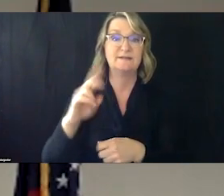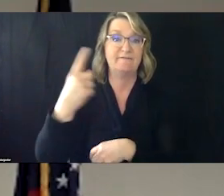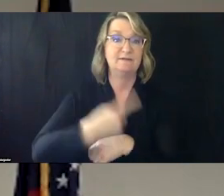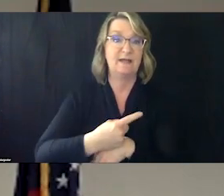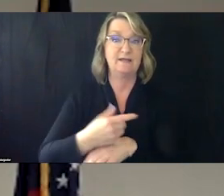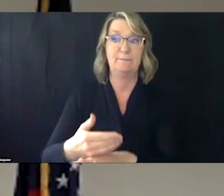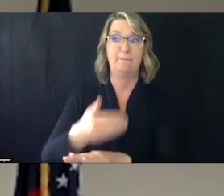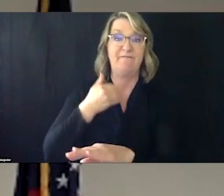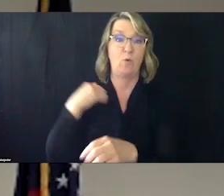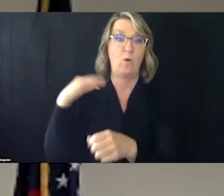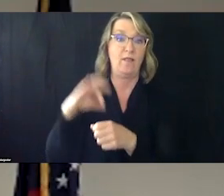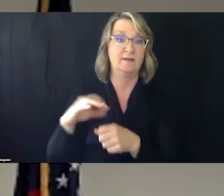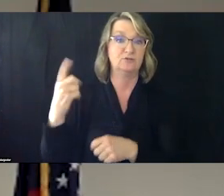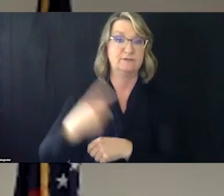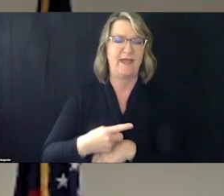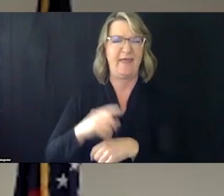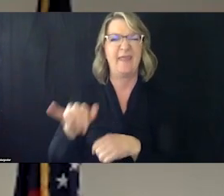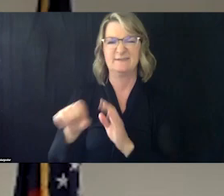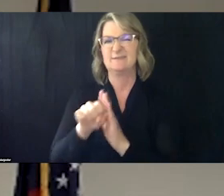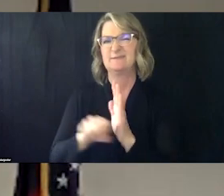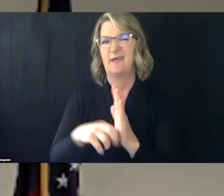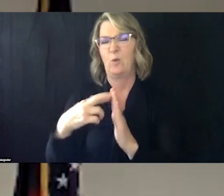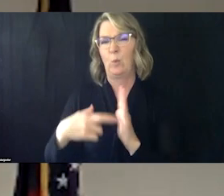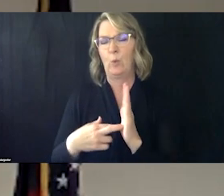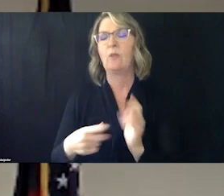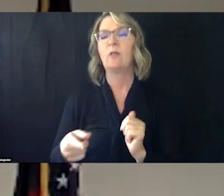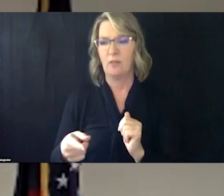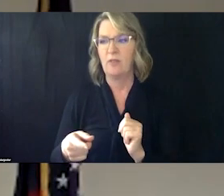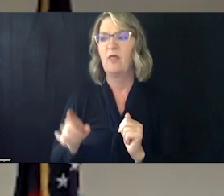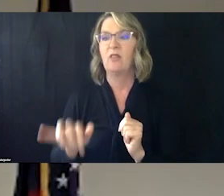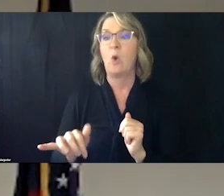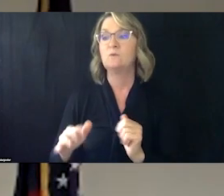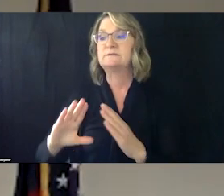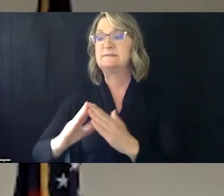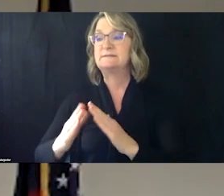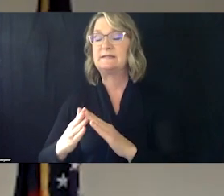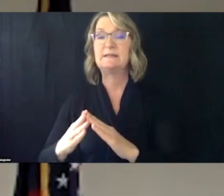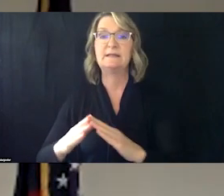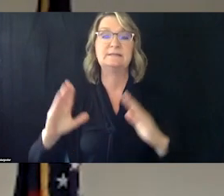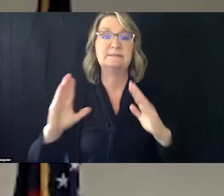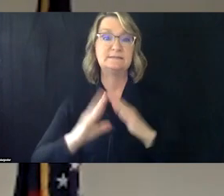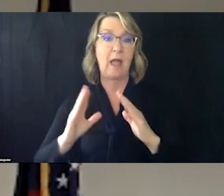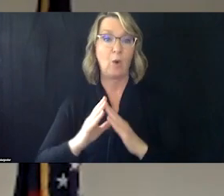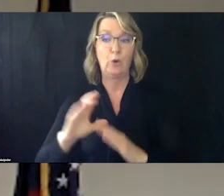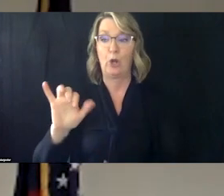really those early voting locations are city and town clerk's offices because they don't charge